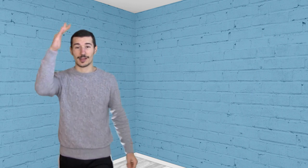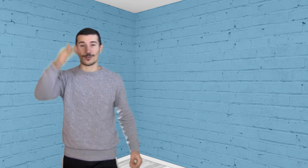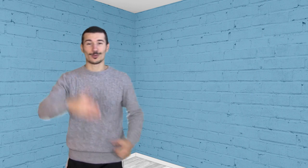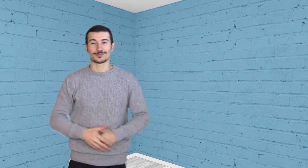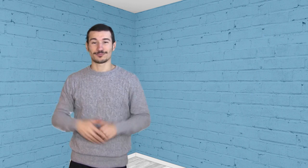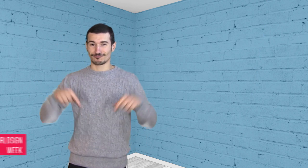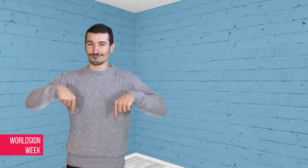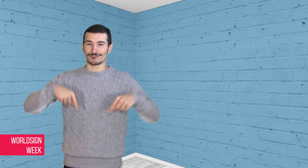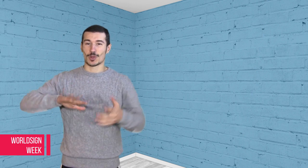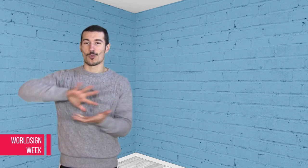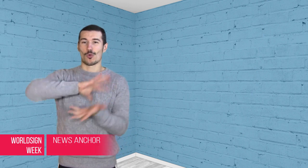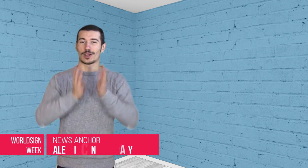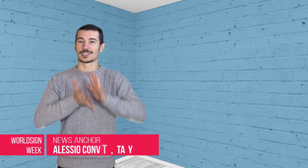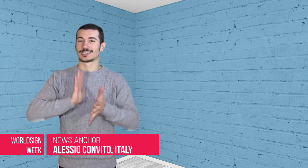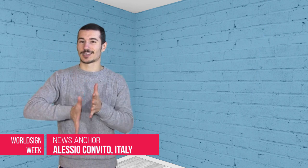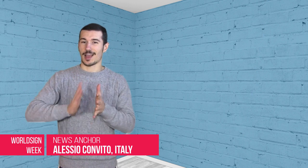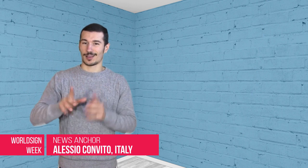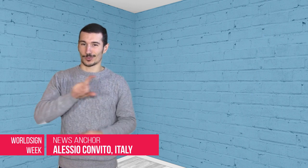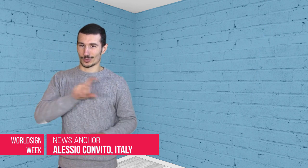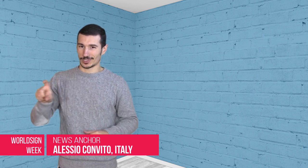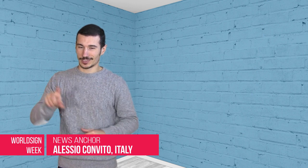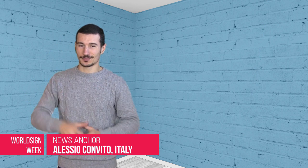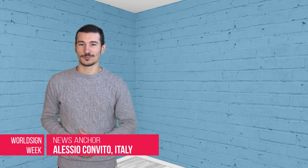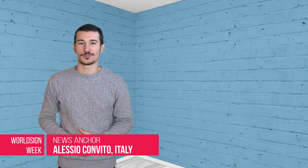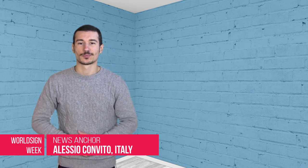Hello, it’s time for WorldSign Week.